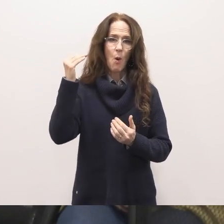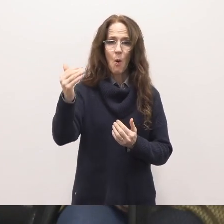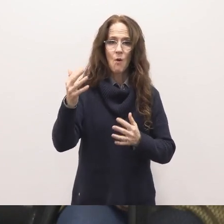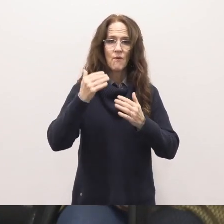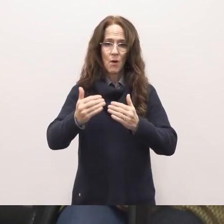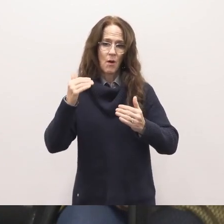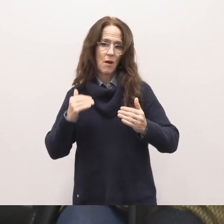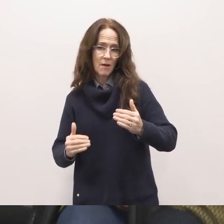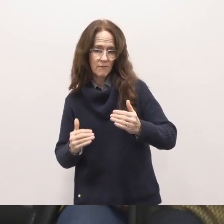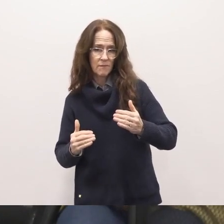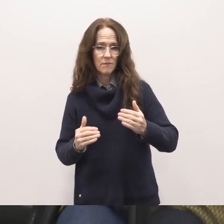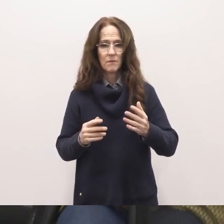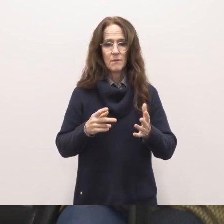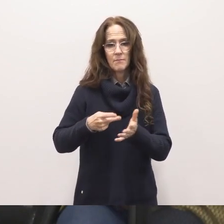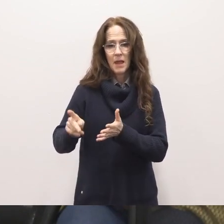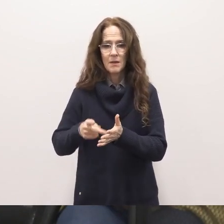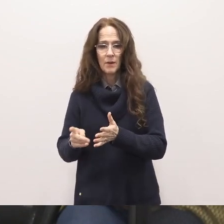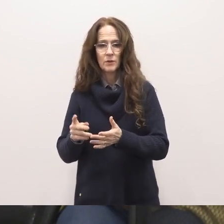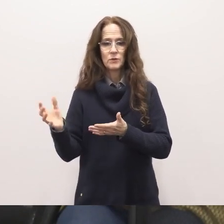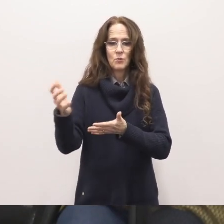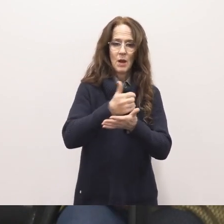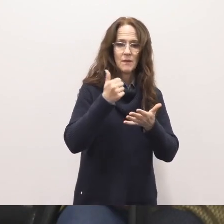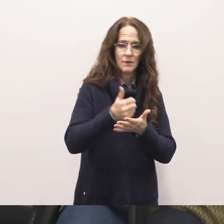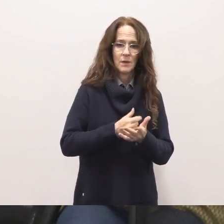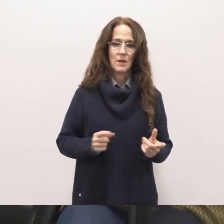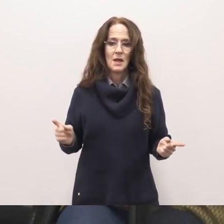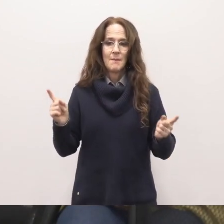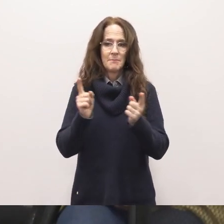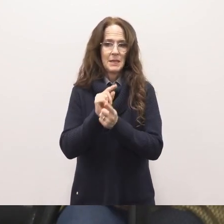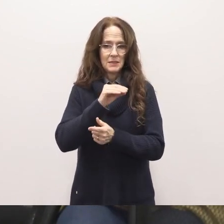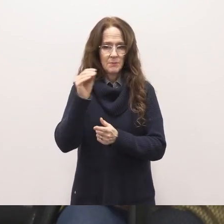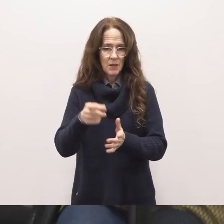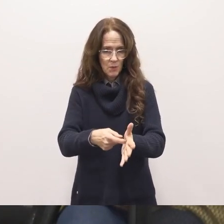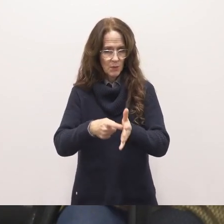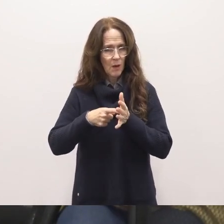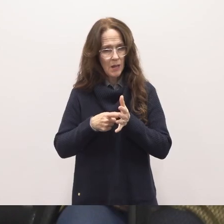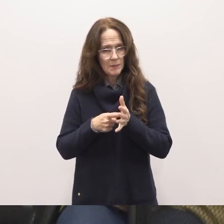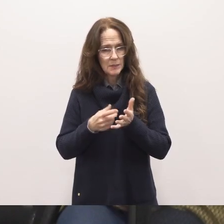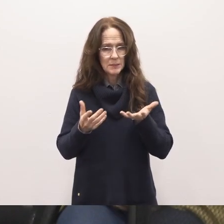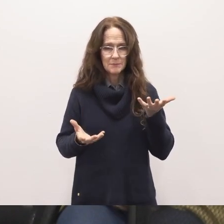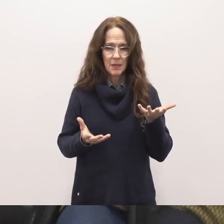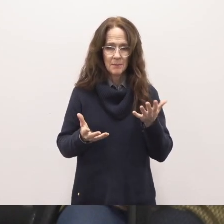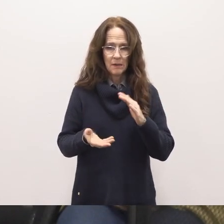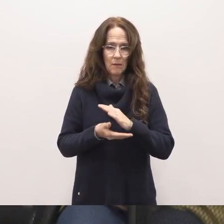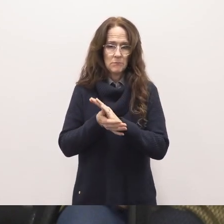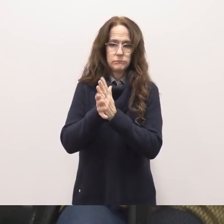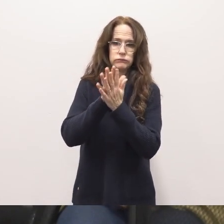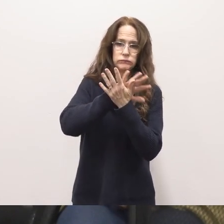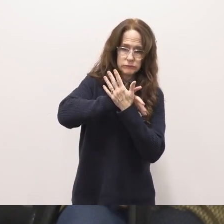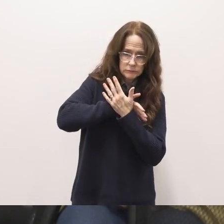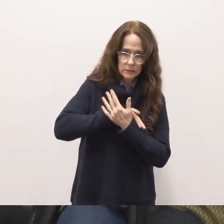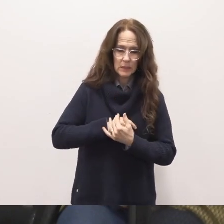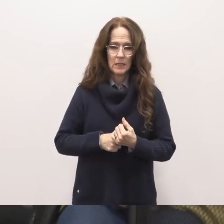in the current year to, you know, meet their percentage requirement? Or, you know, could they possibly be coding things